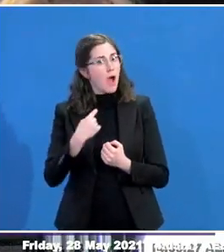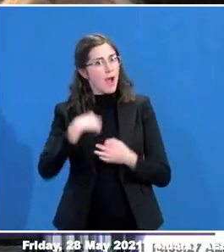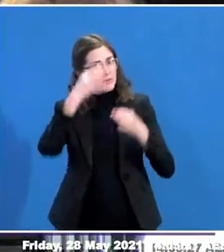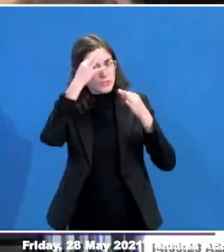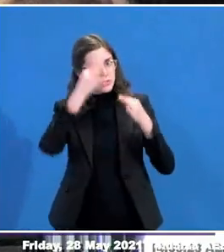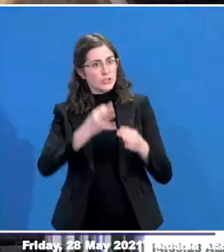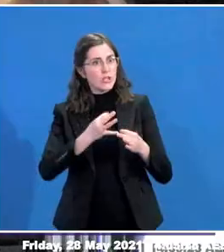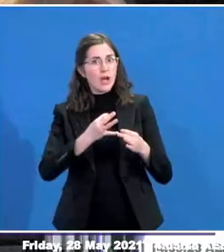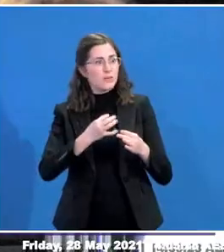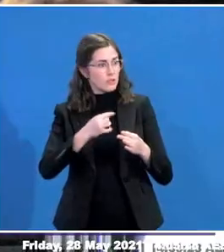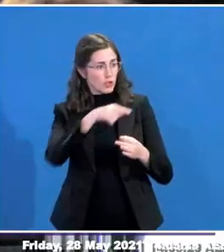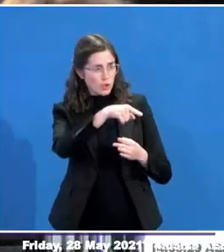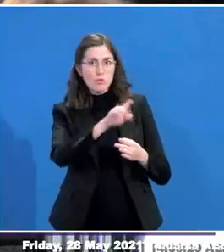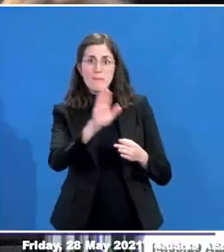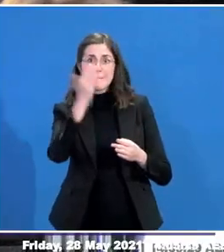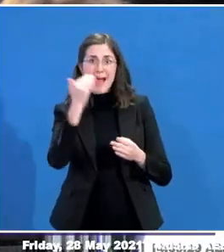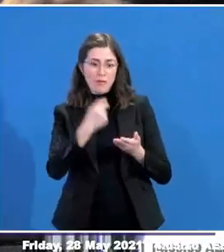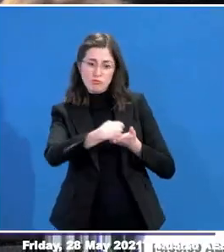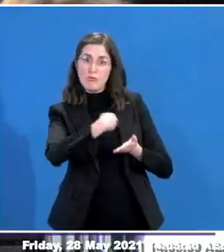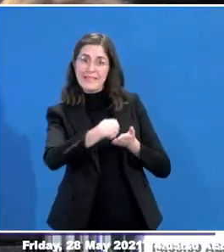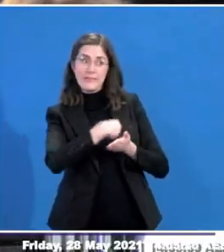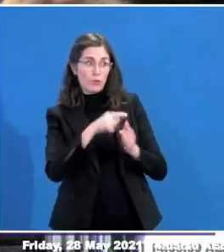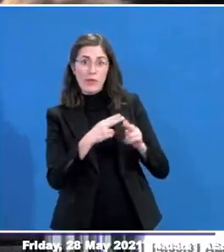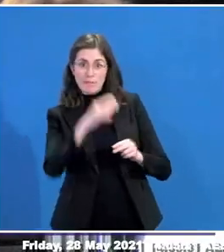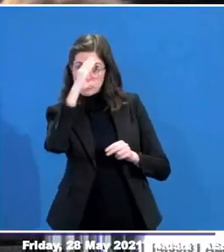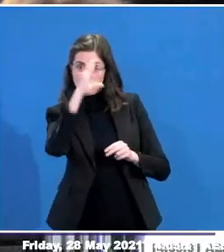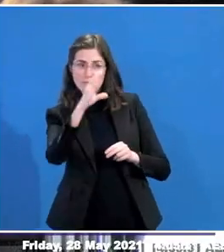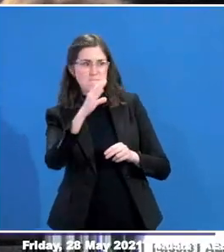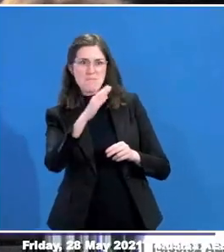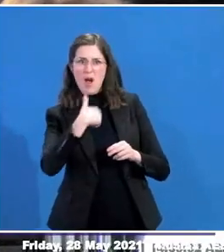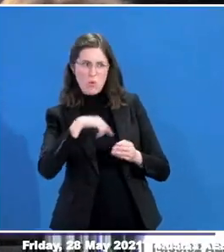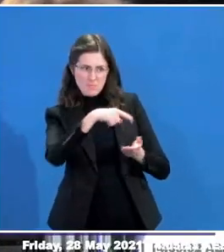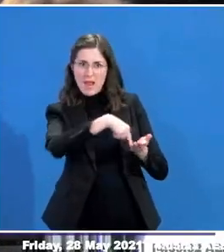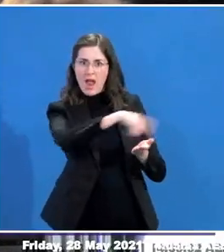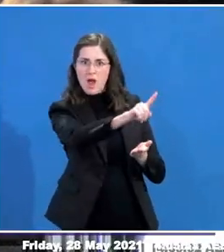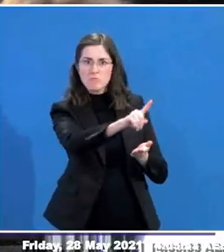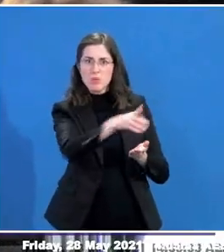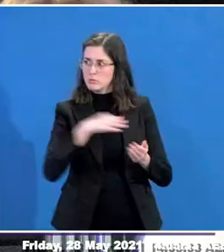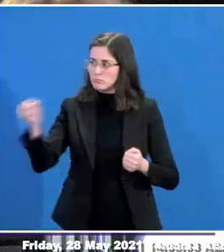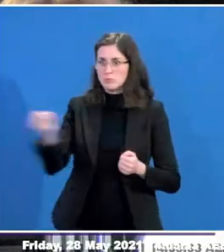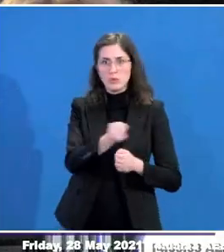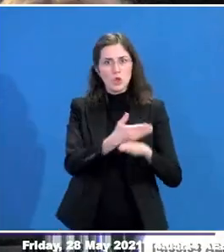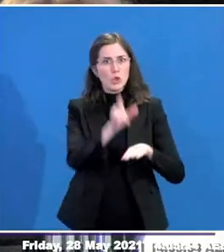that I had previously licensed to this person", what is the role of the NDIA?